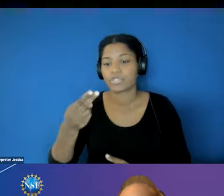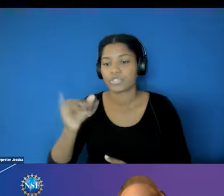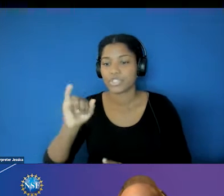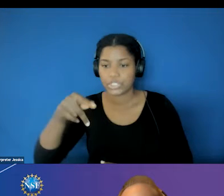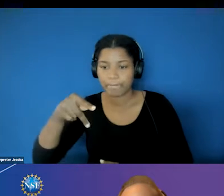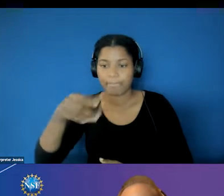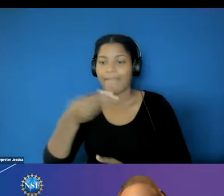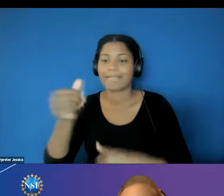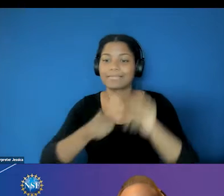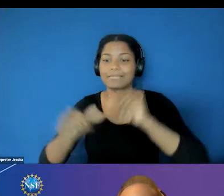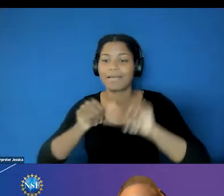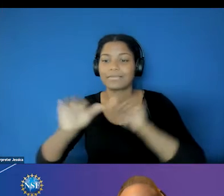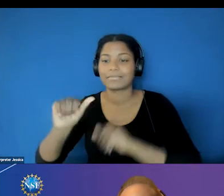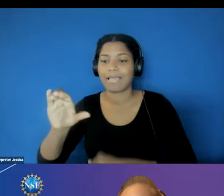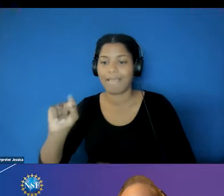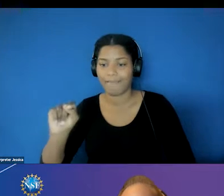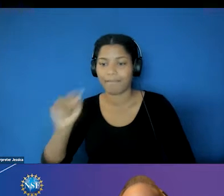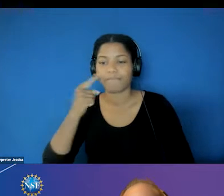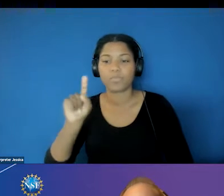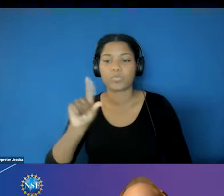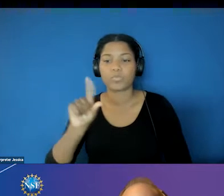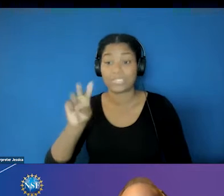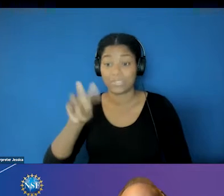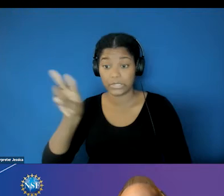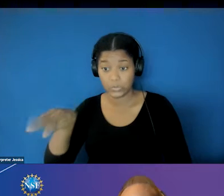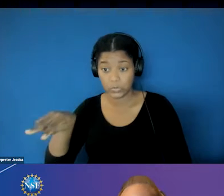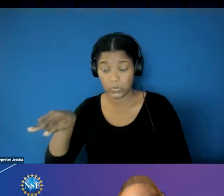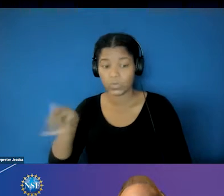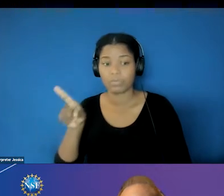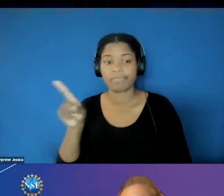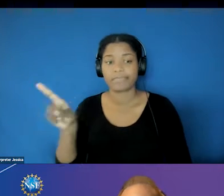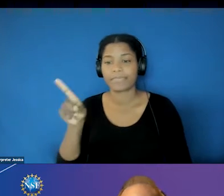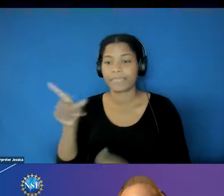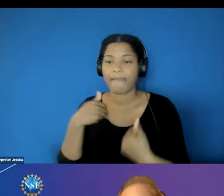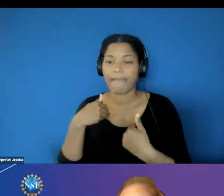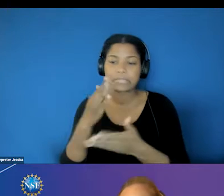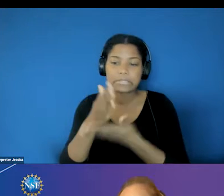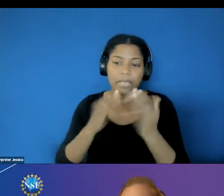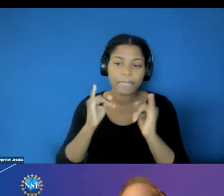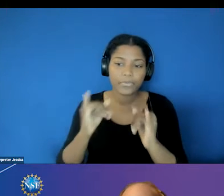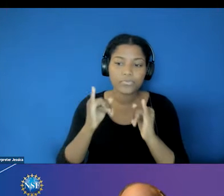of 2022, that had some guidance for the MRI program.